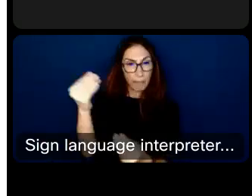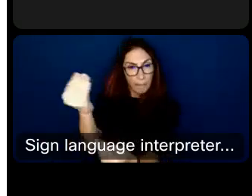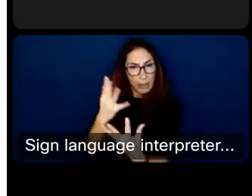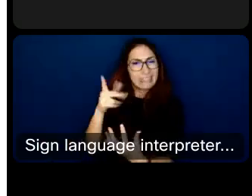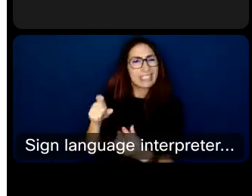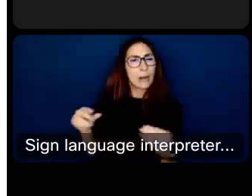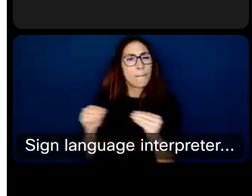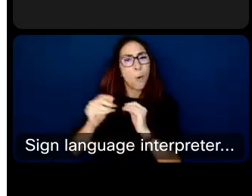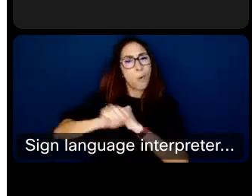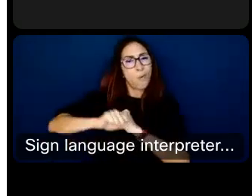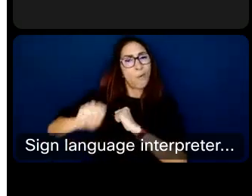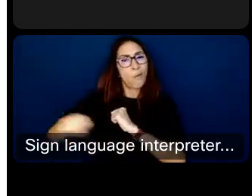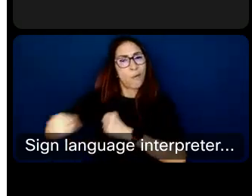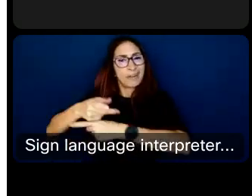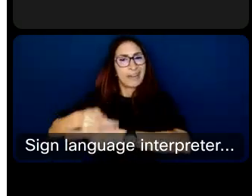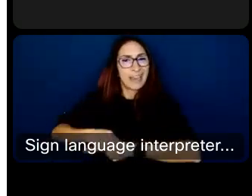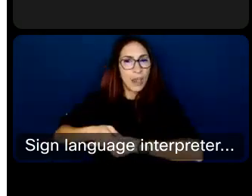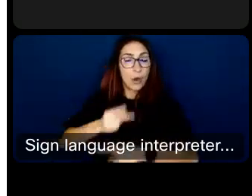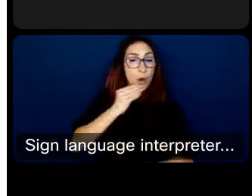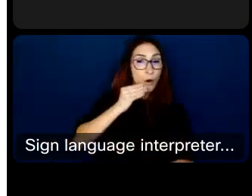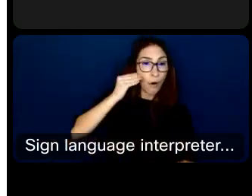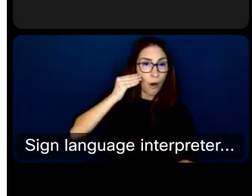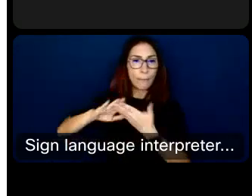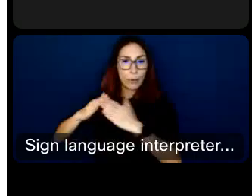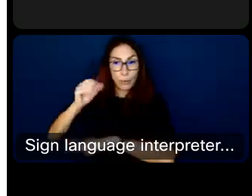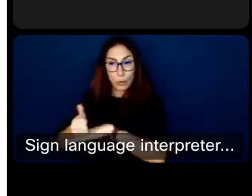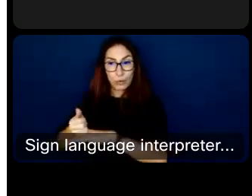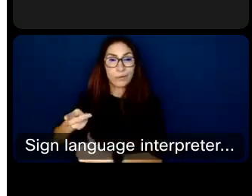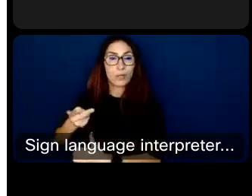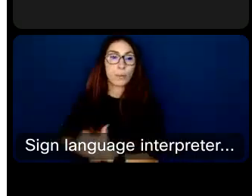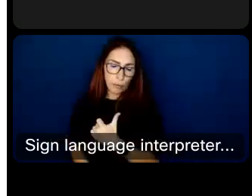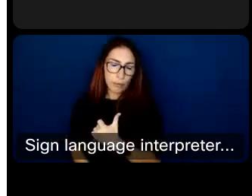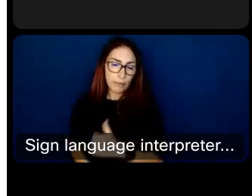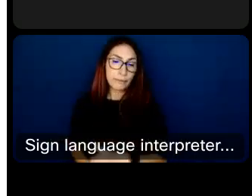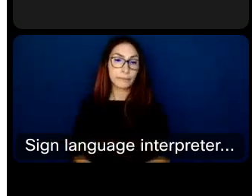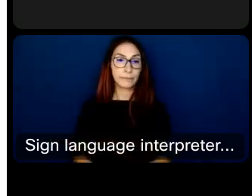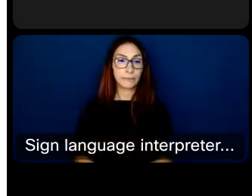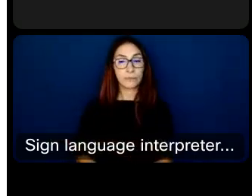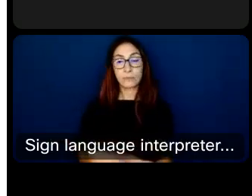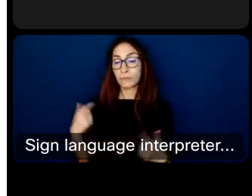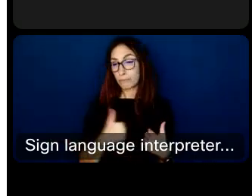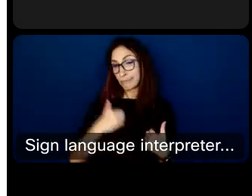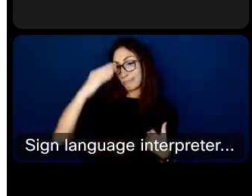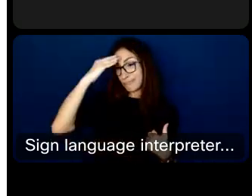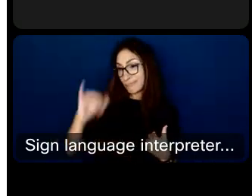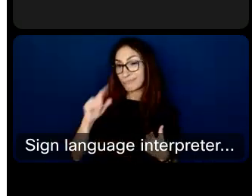based services. We know that for older people living with HIV